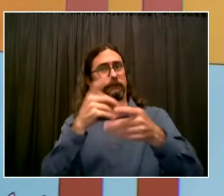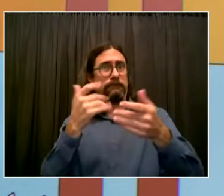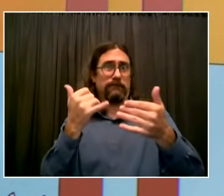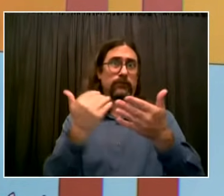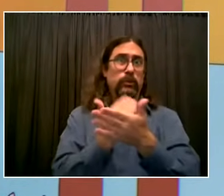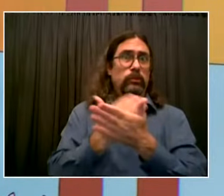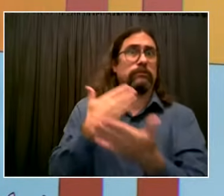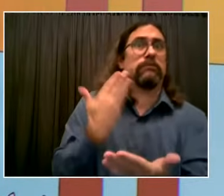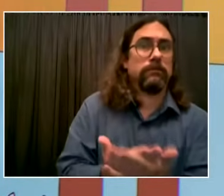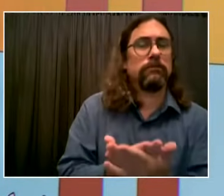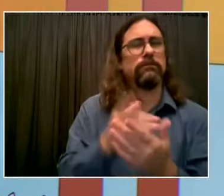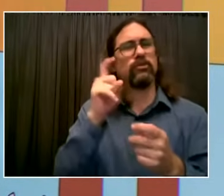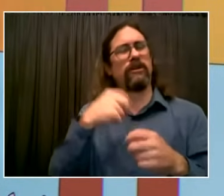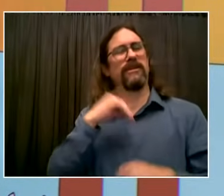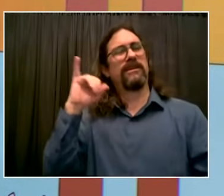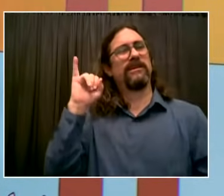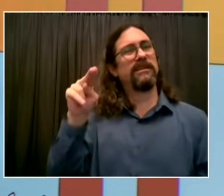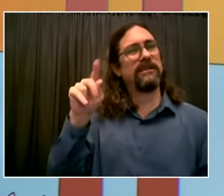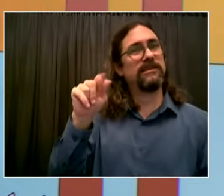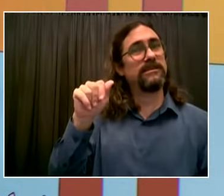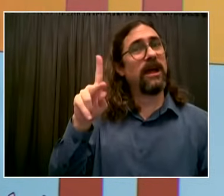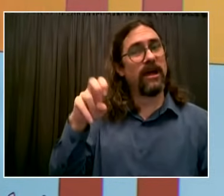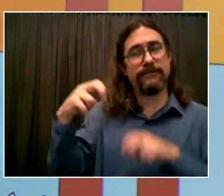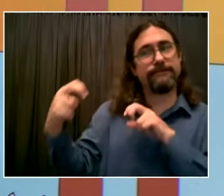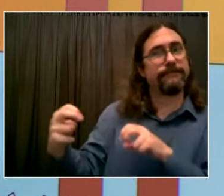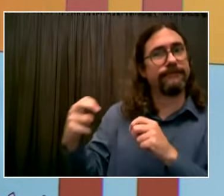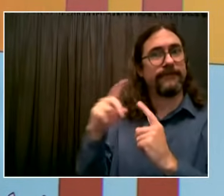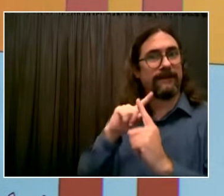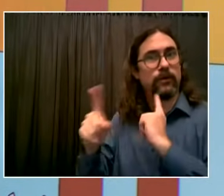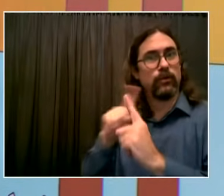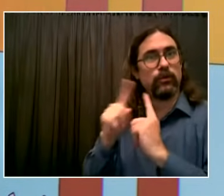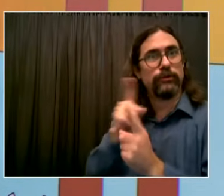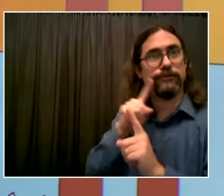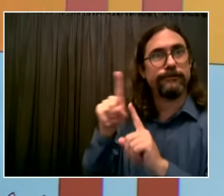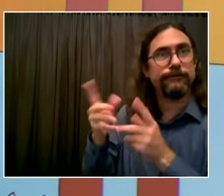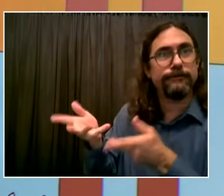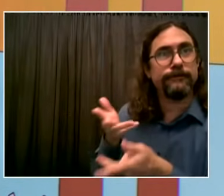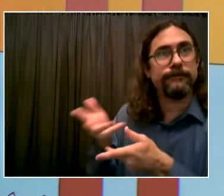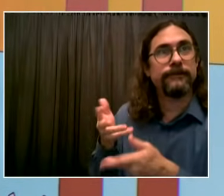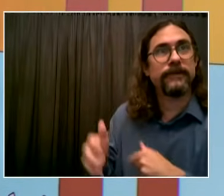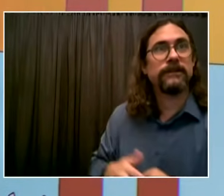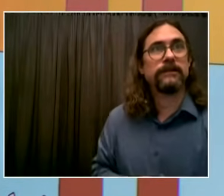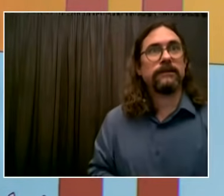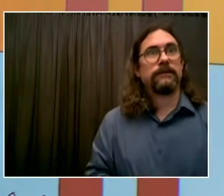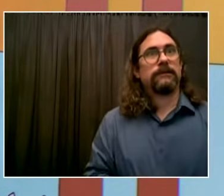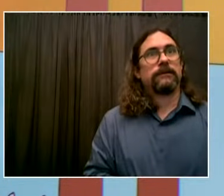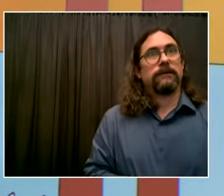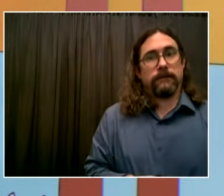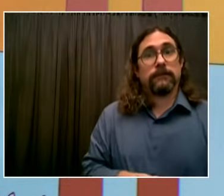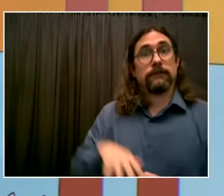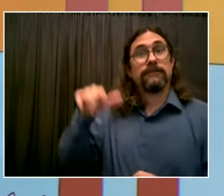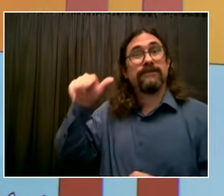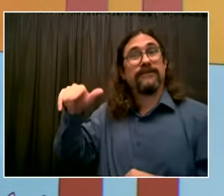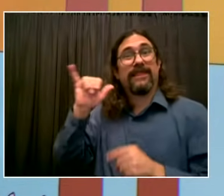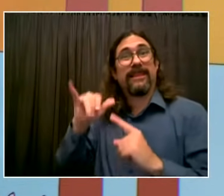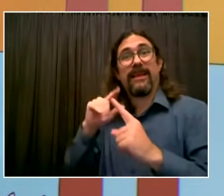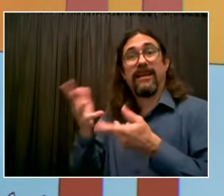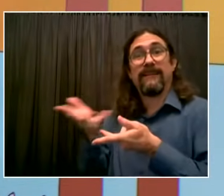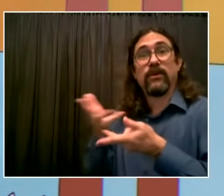AND ALSO REUDCE ANY GATHERINGS.?h@&% IT'S IMPORTANT IN TERMS OF ADDRESSING ANYTHING AROUND COVID. AND INTAKE HAS TO HPAPEN IN LESS